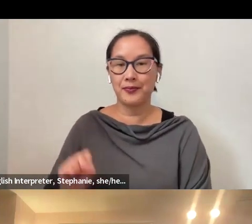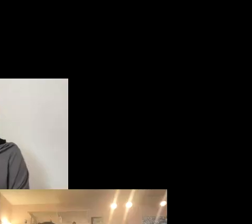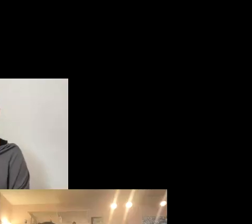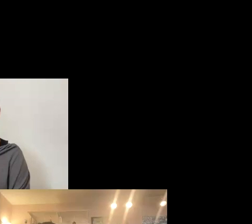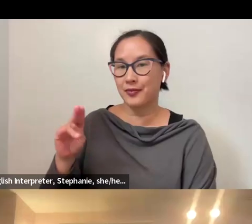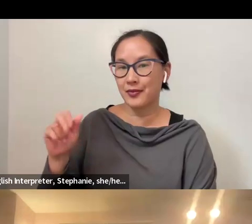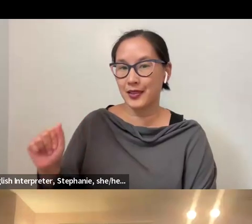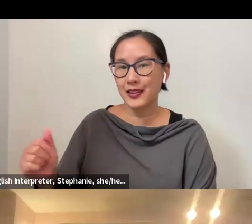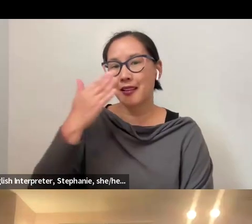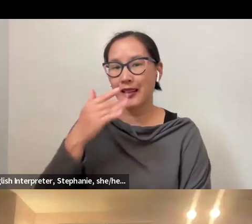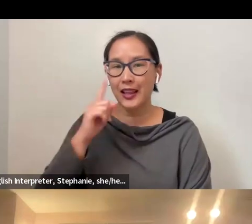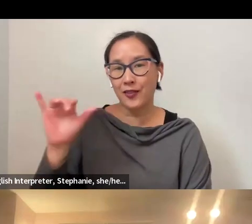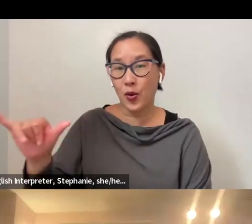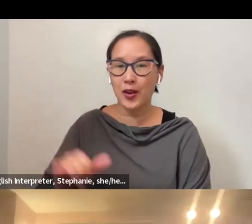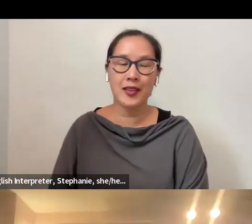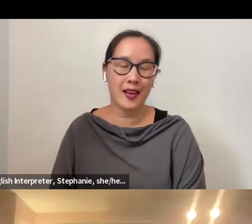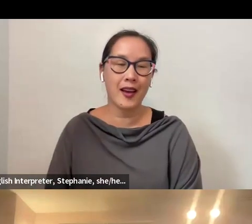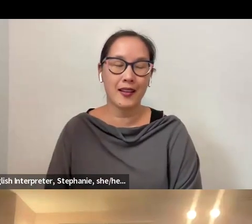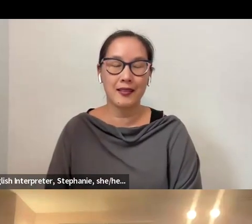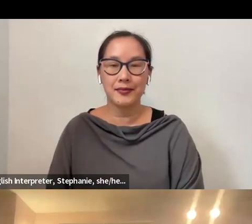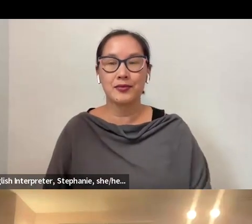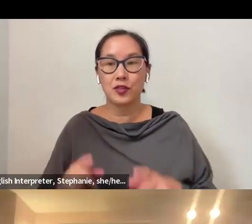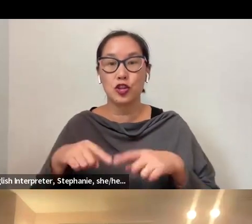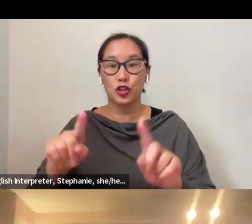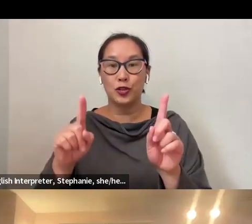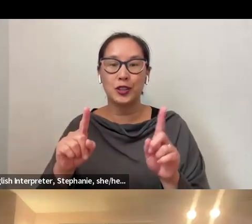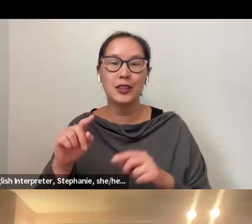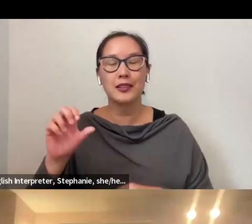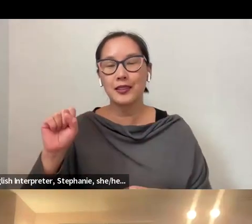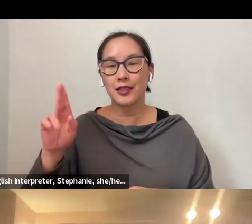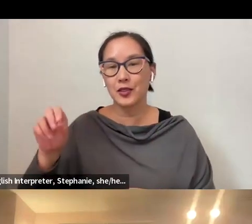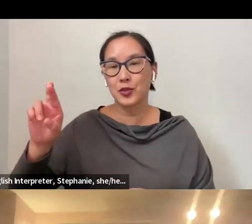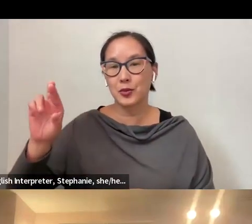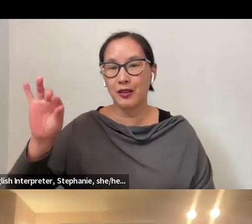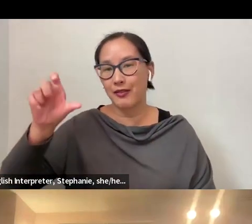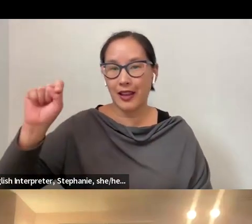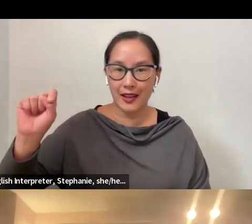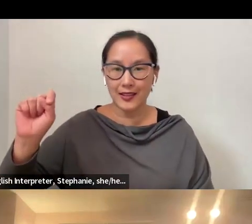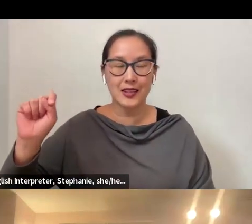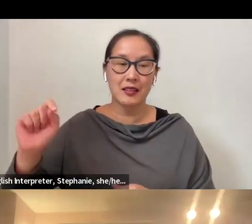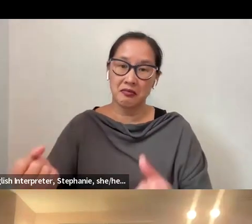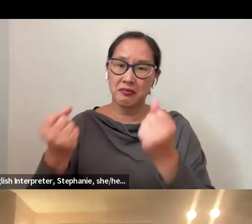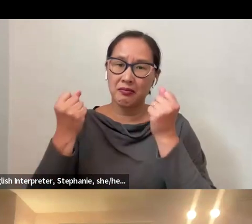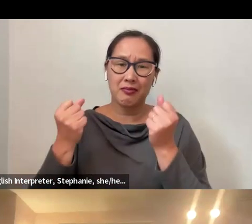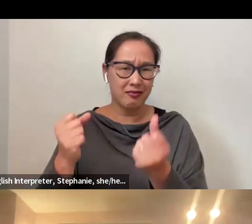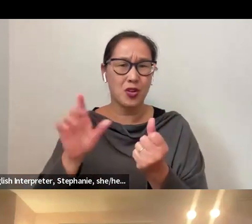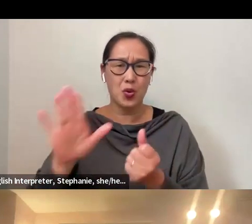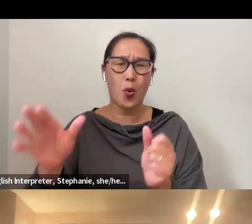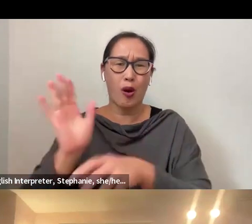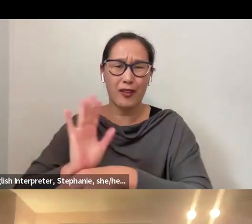I remember, during our Superfest jury, your film spoke to a lot of us, women in the room who,